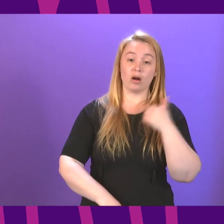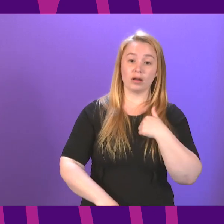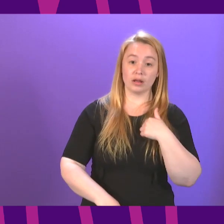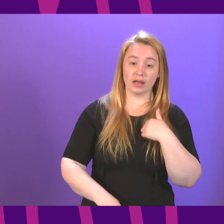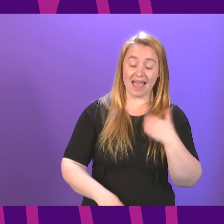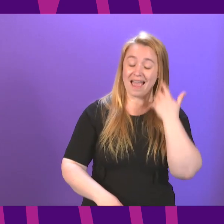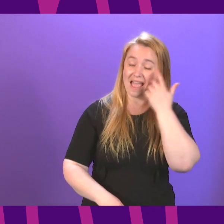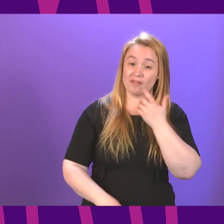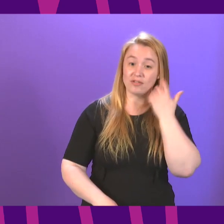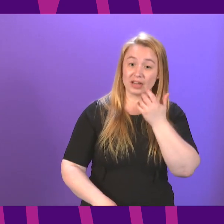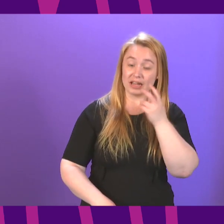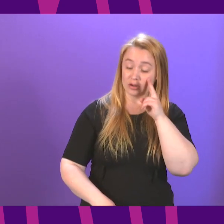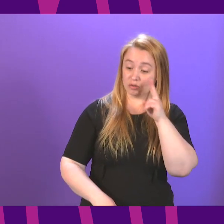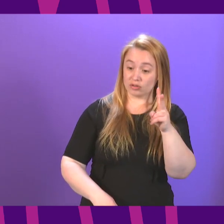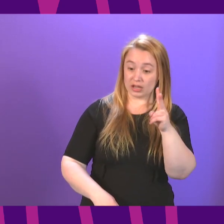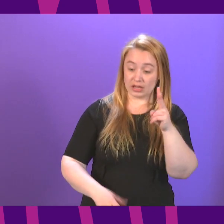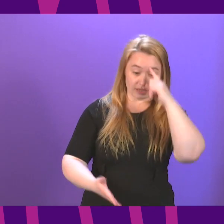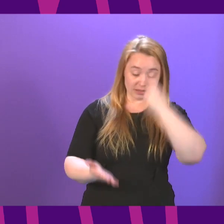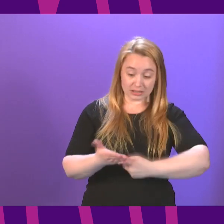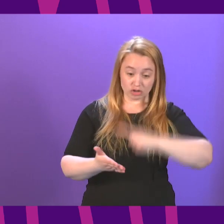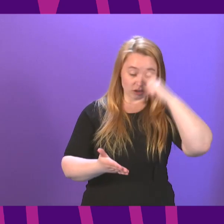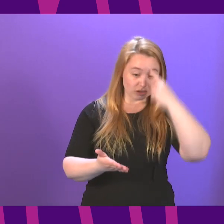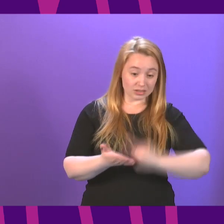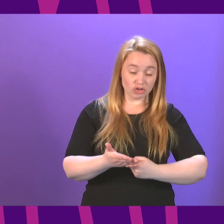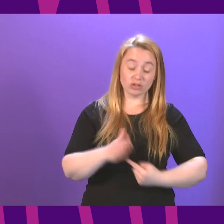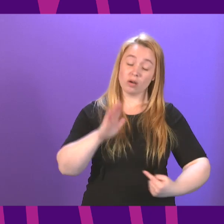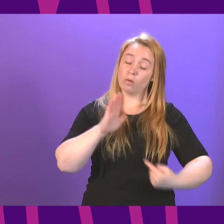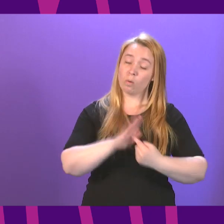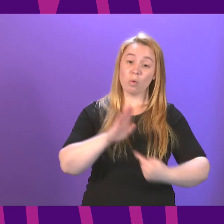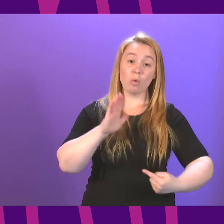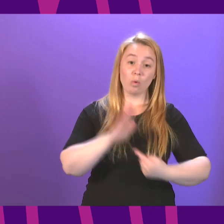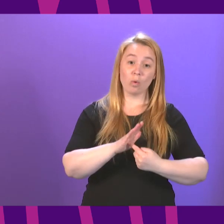day the particular import of the decisions that I made, so those things weighed heavily